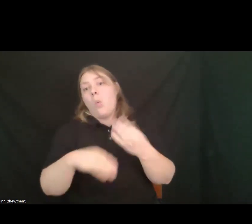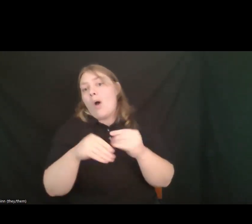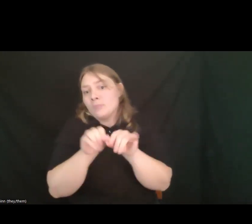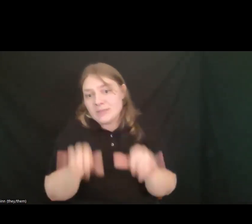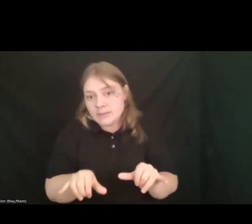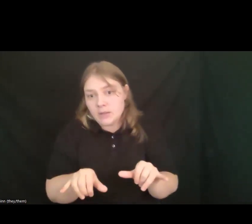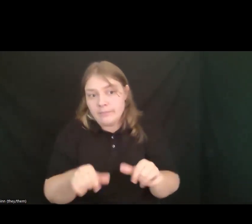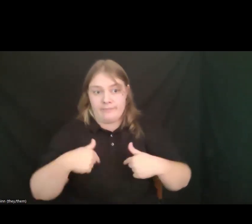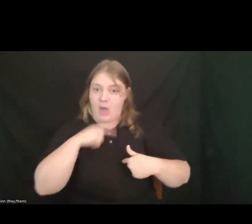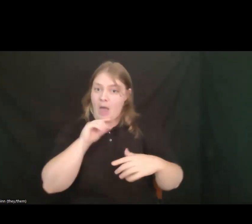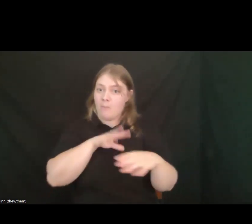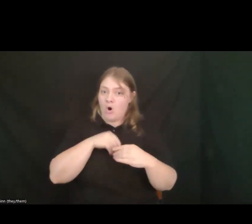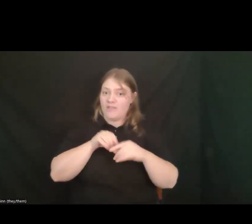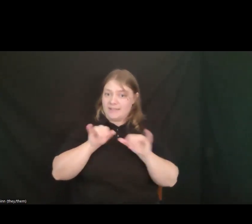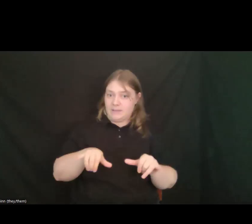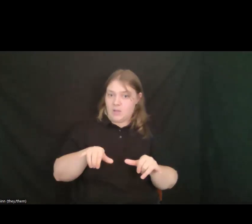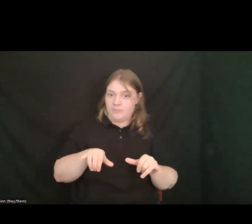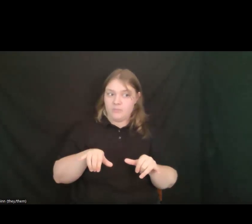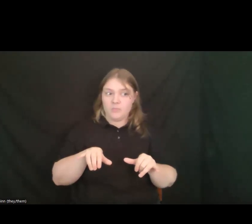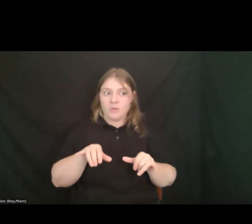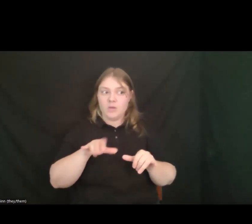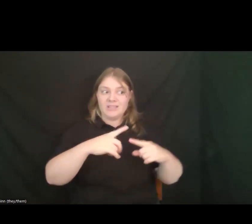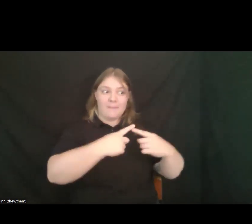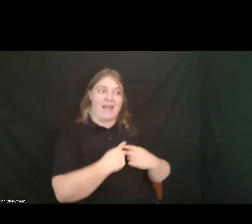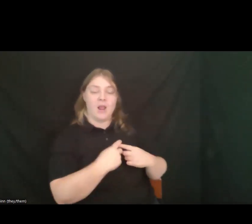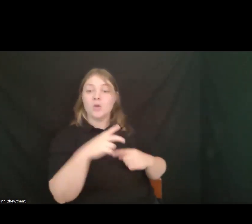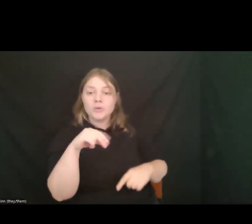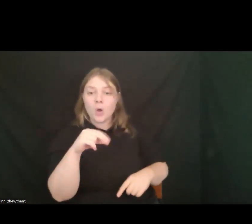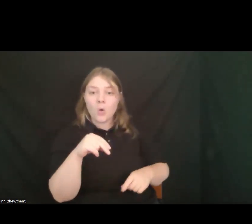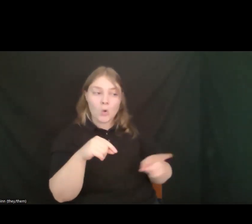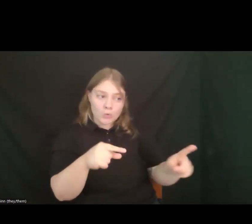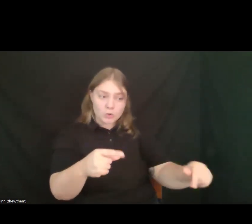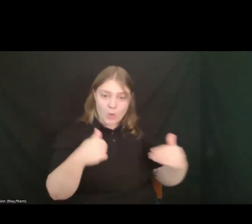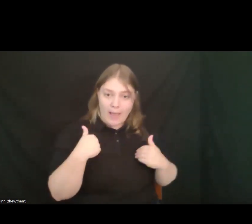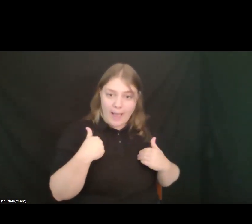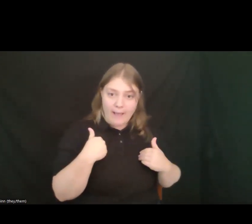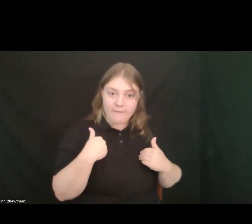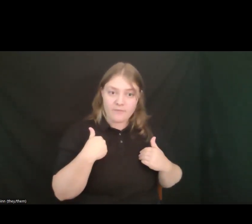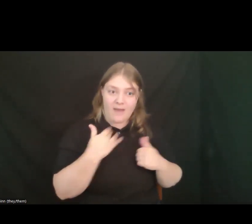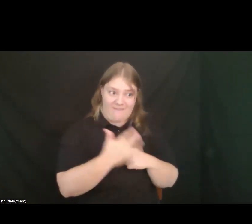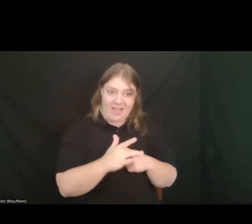as that system I need them to know that what you have to correct to get you out of your situation